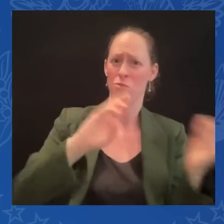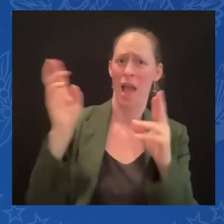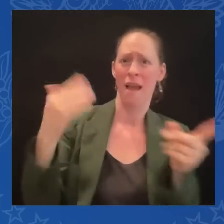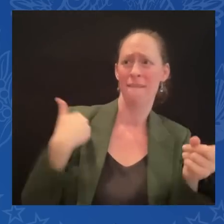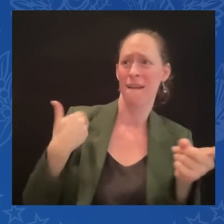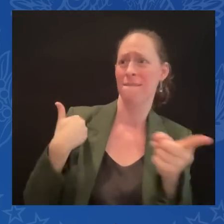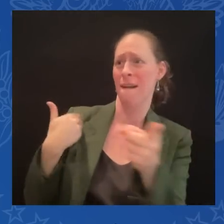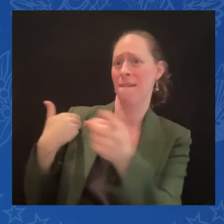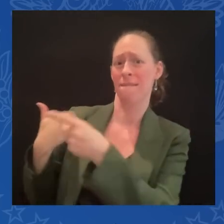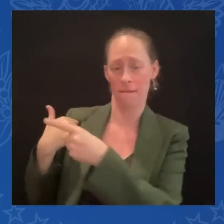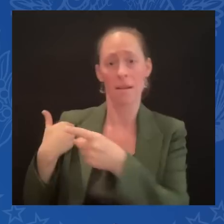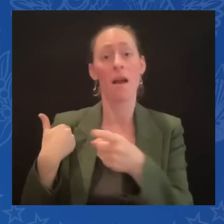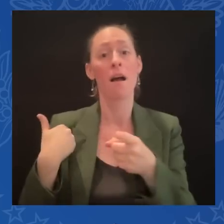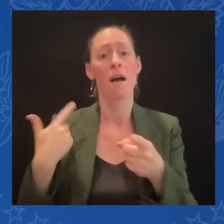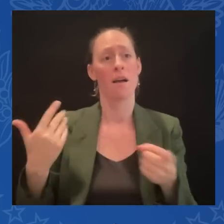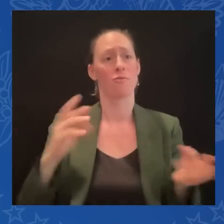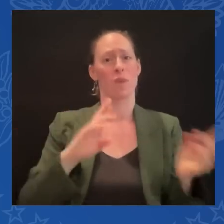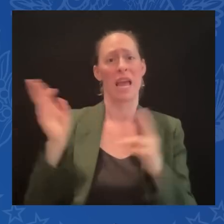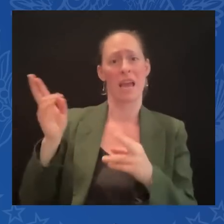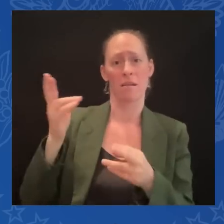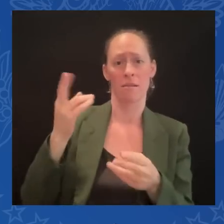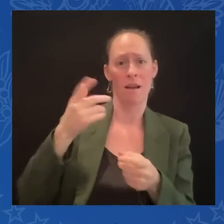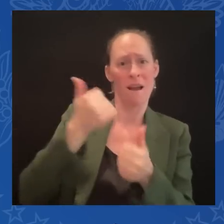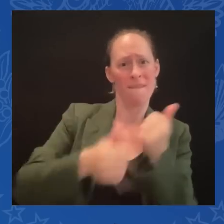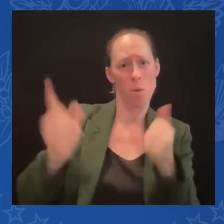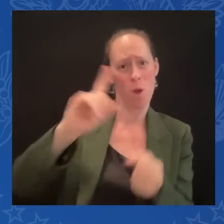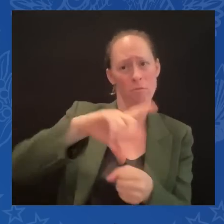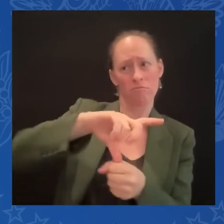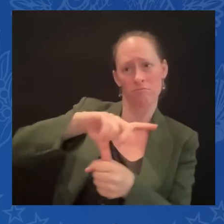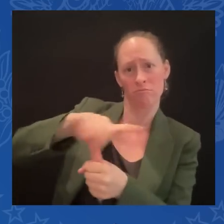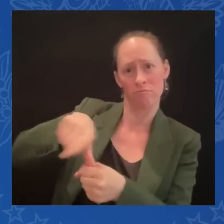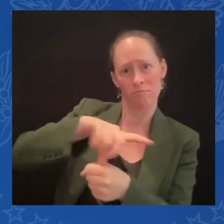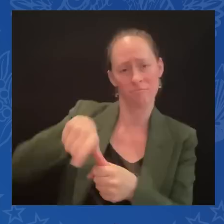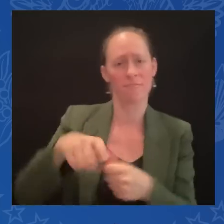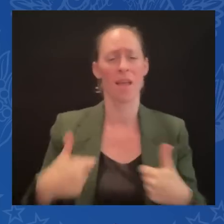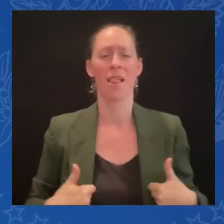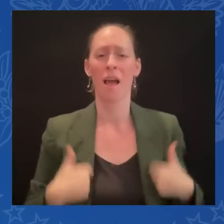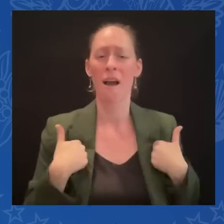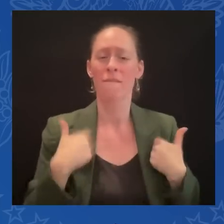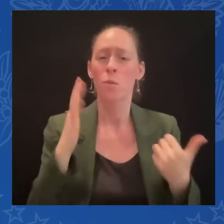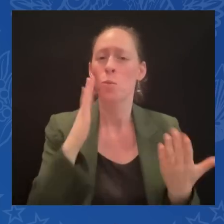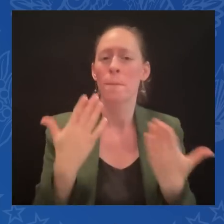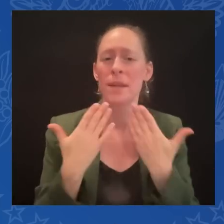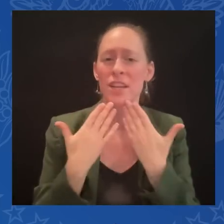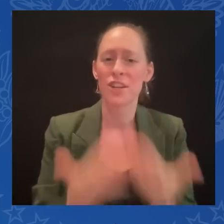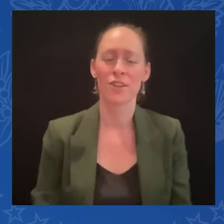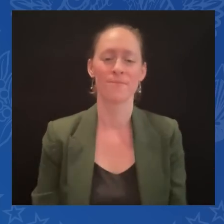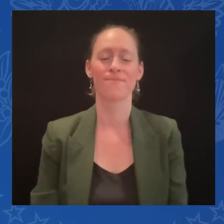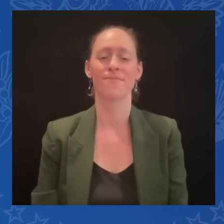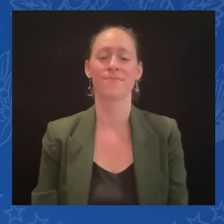not just to communities that were already prospering. From here, in Lexington County,